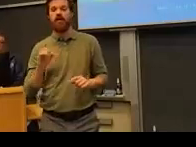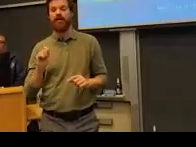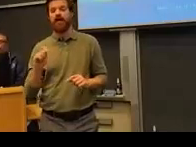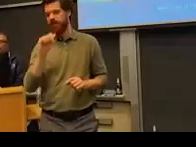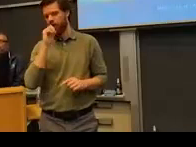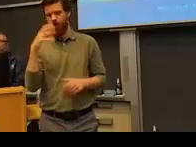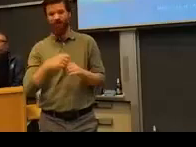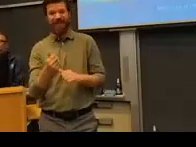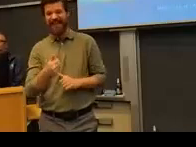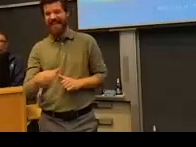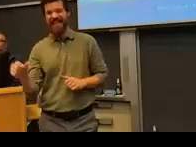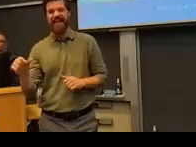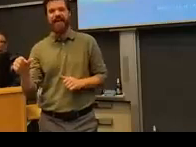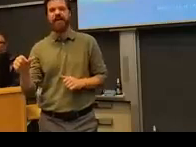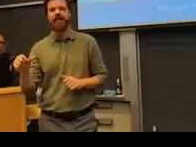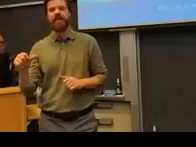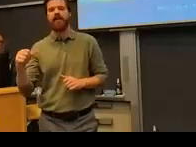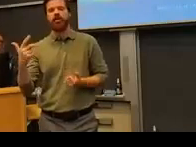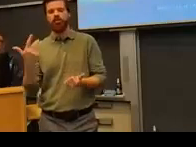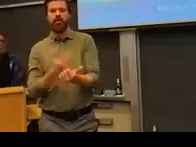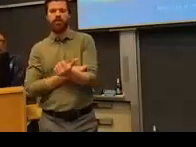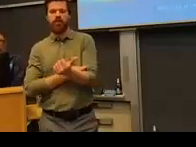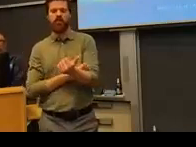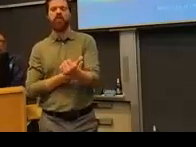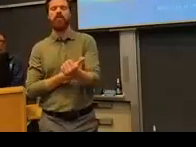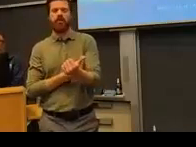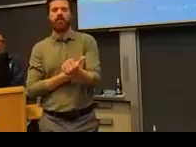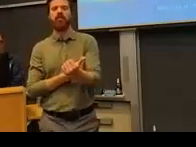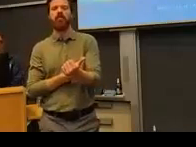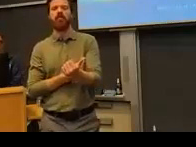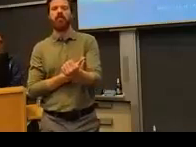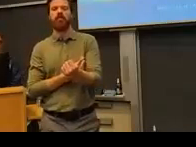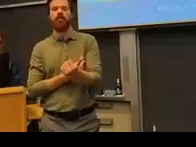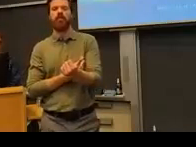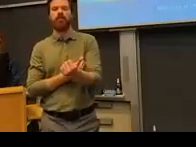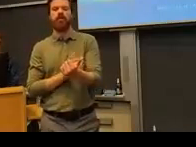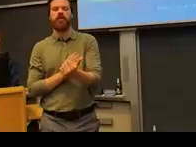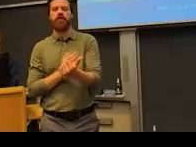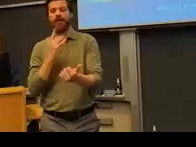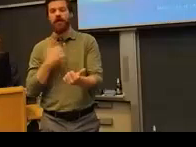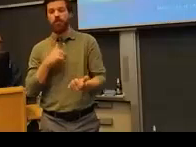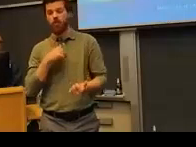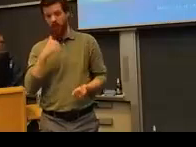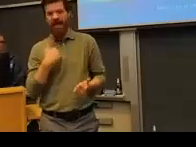any of the injectable forms uh at the moment because our we don't have either in hospital